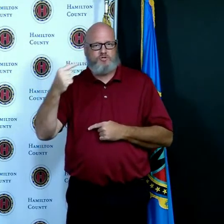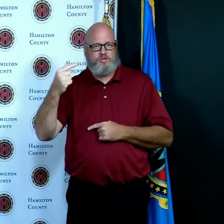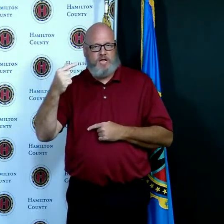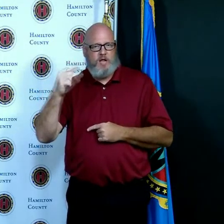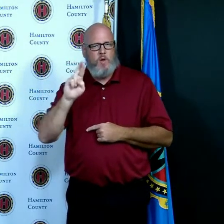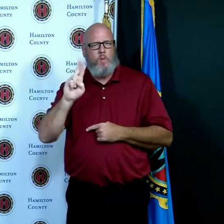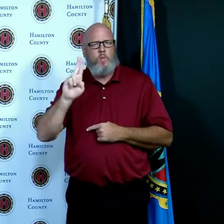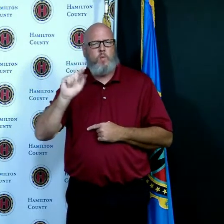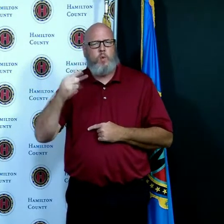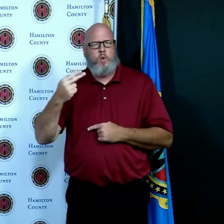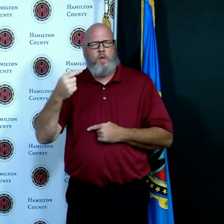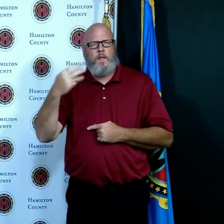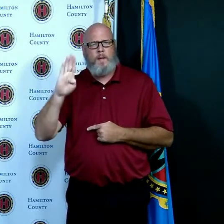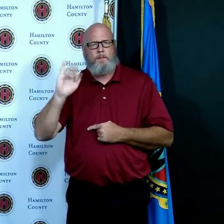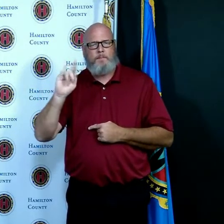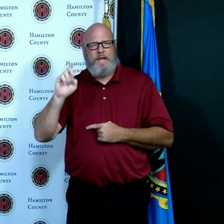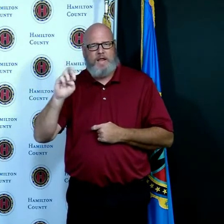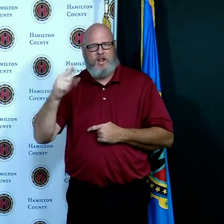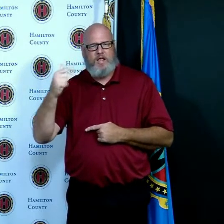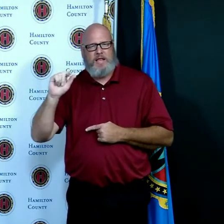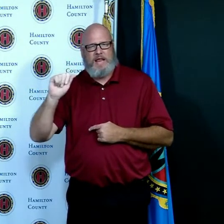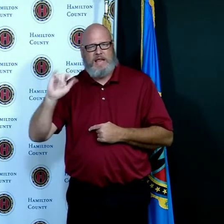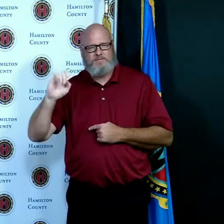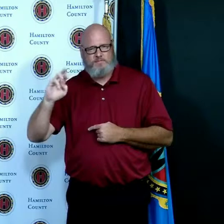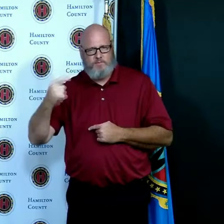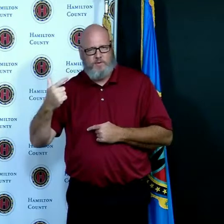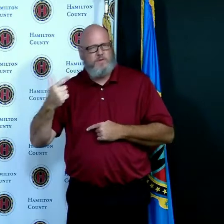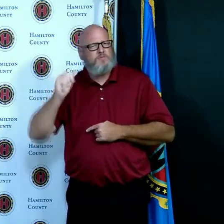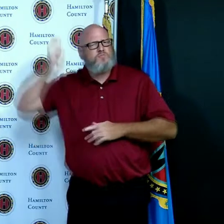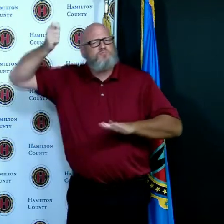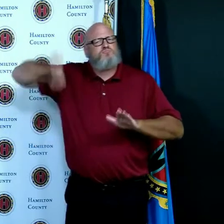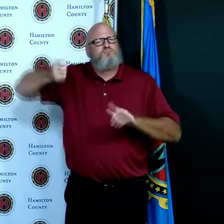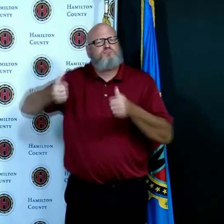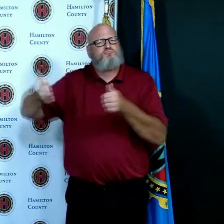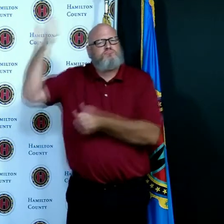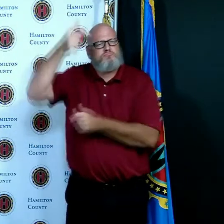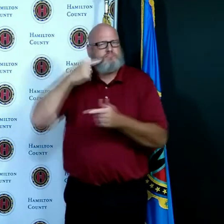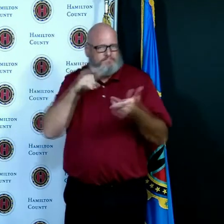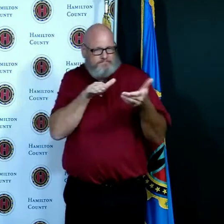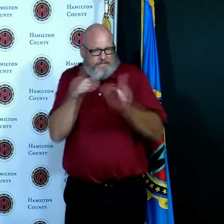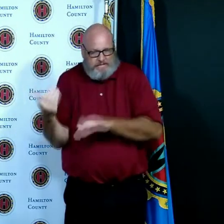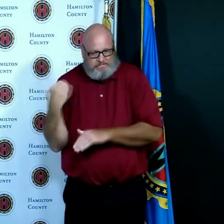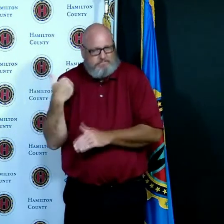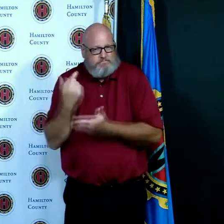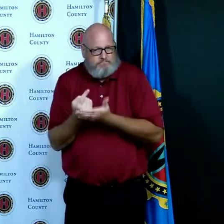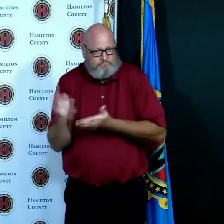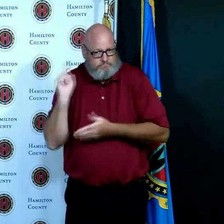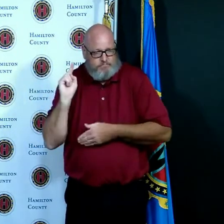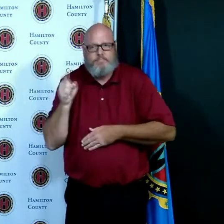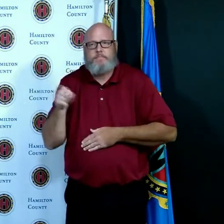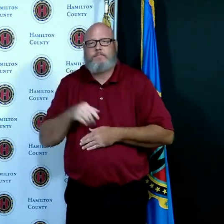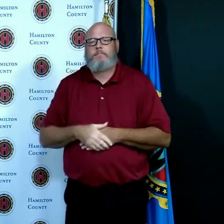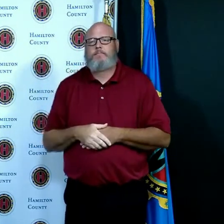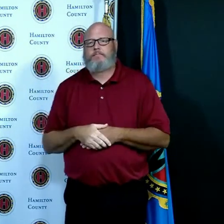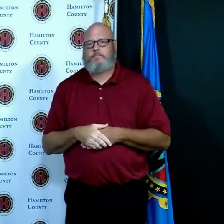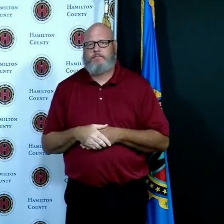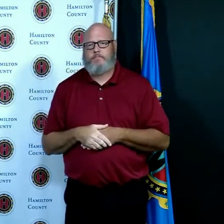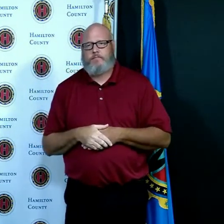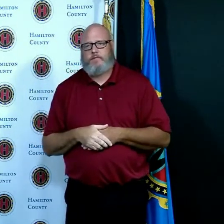for the things you care about so I thought it would be important and timely to wear this mask today as we celebrate the life and the legacy